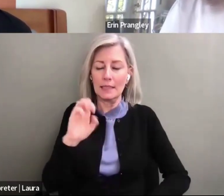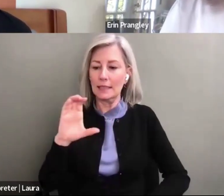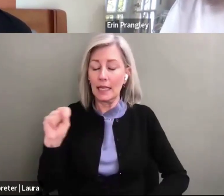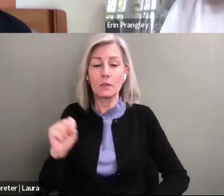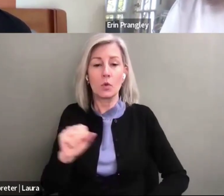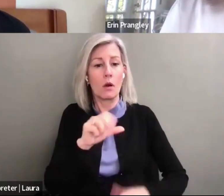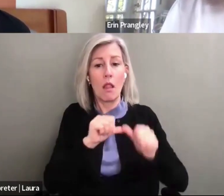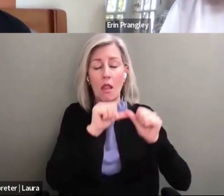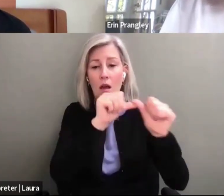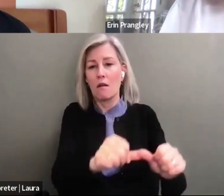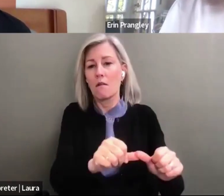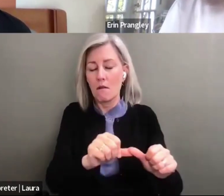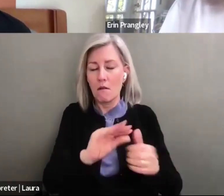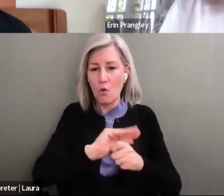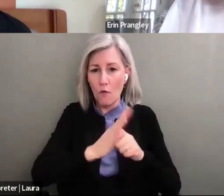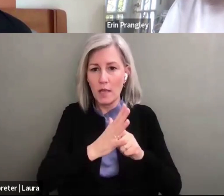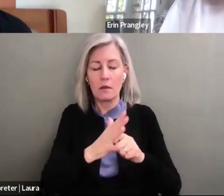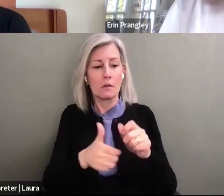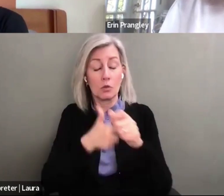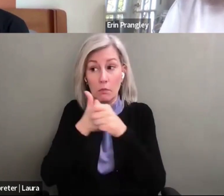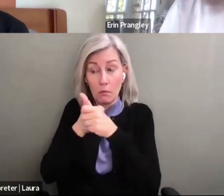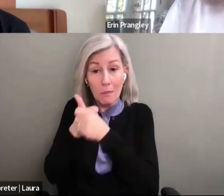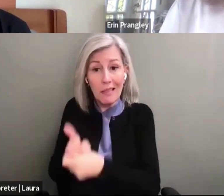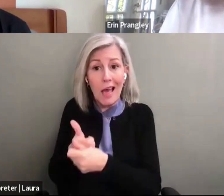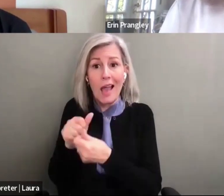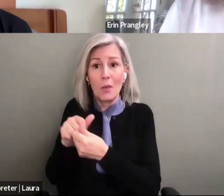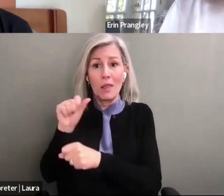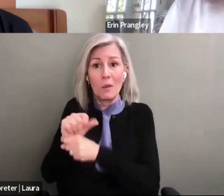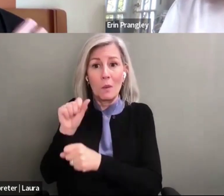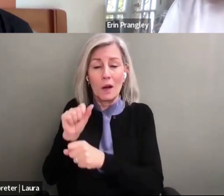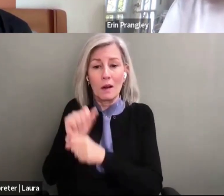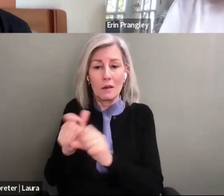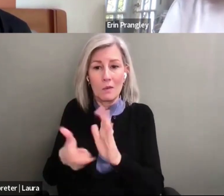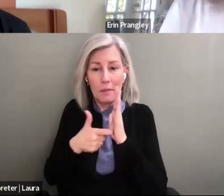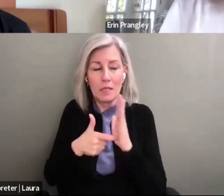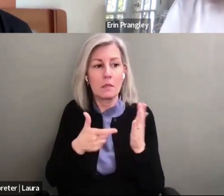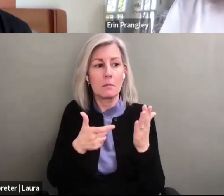For millions of people living with chronic illnesses like myself, MEC FS and Long COVID,